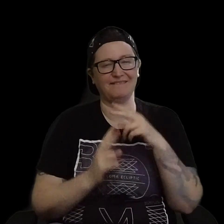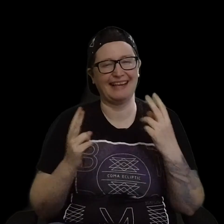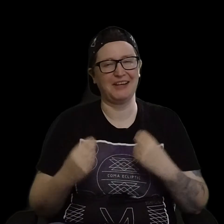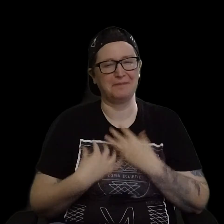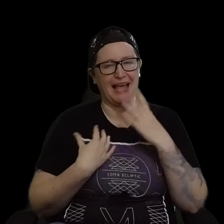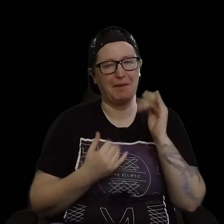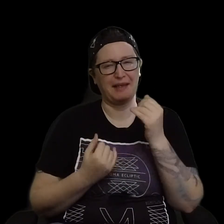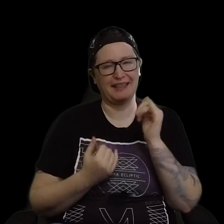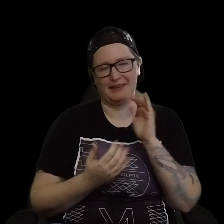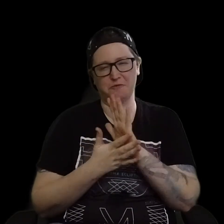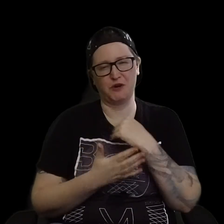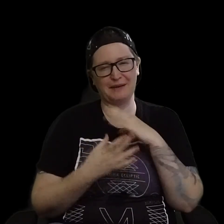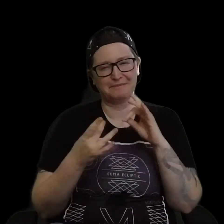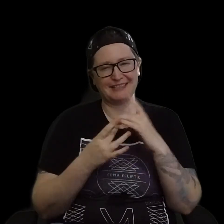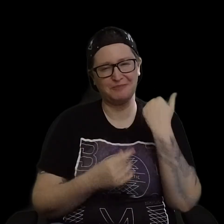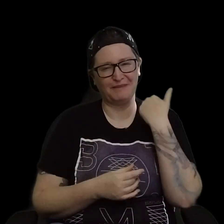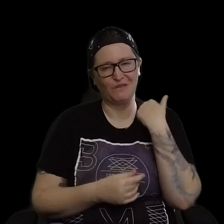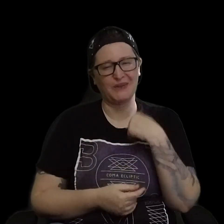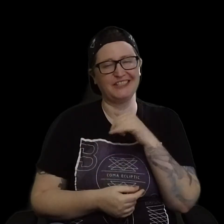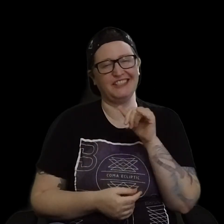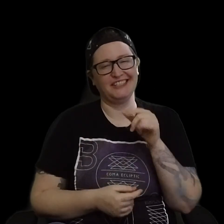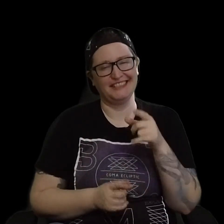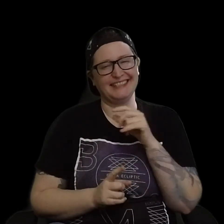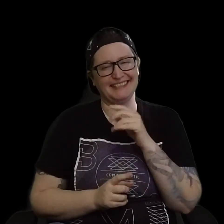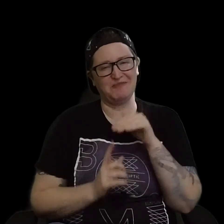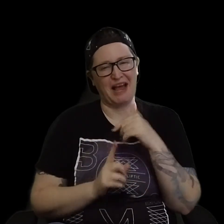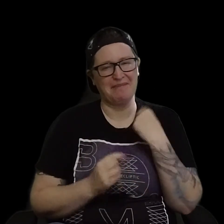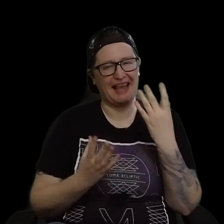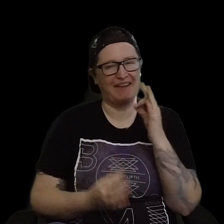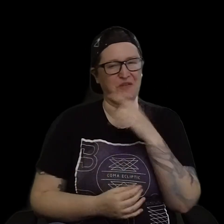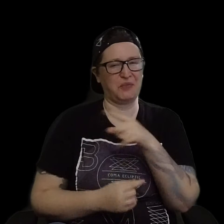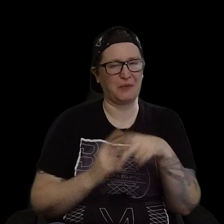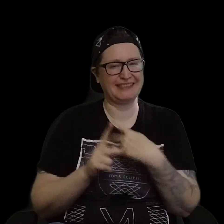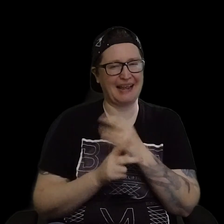very unique concept again very inspired by the movie that I mentioned before so it reminds me